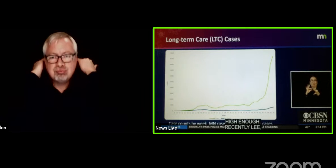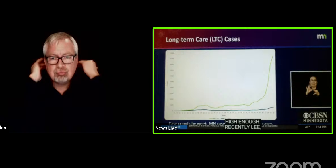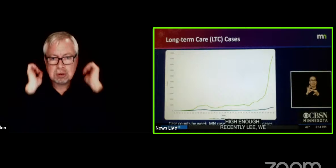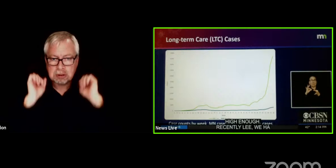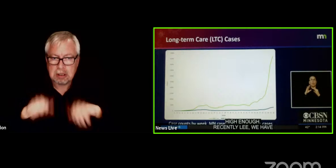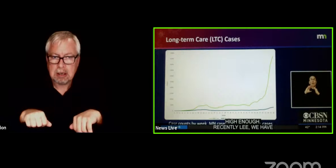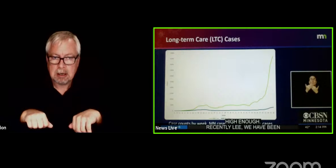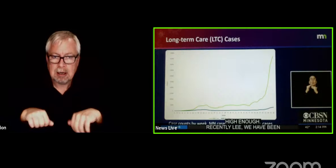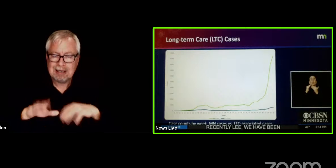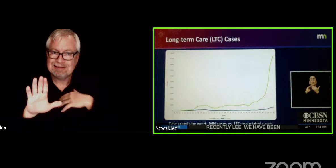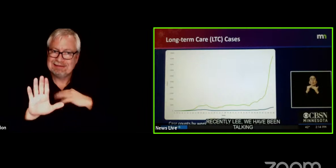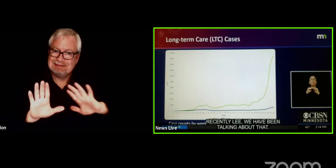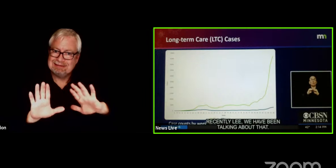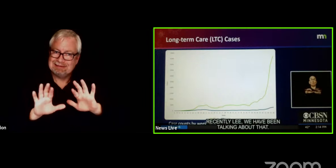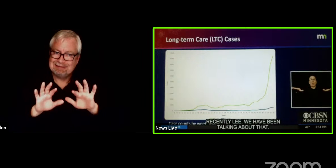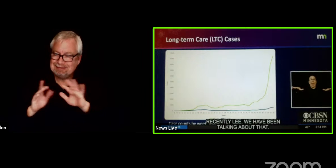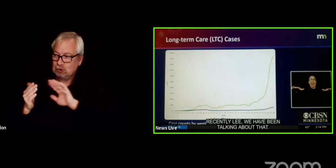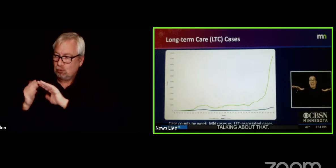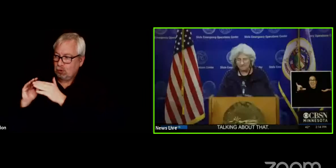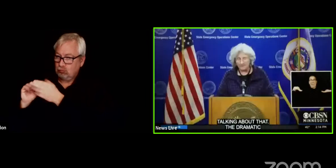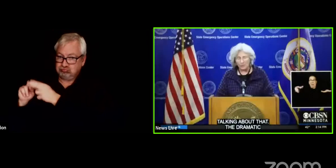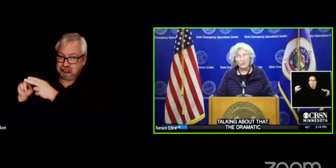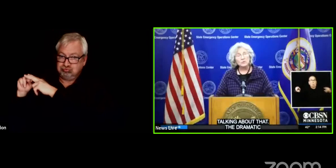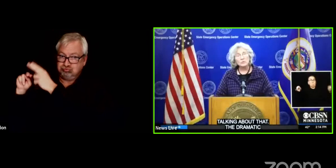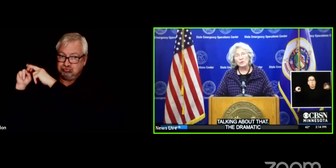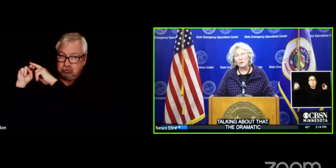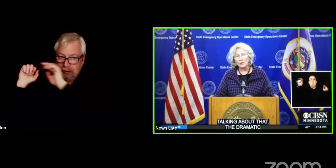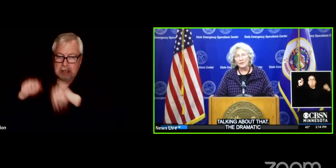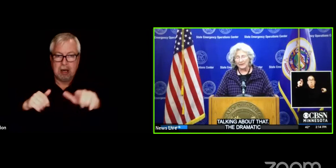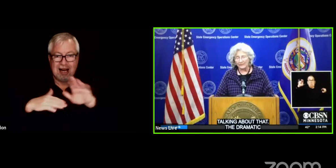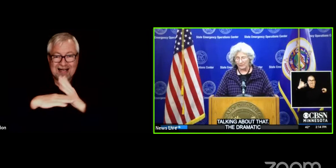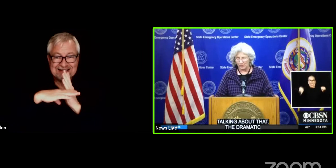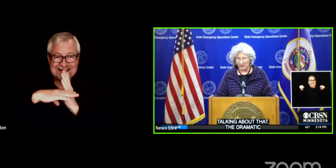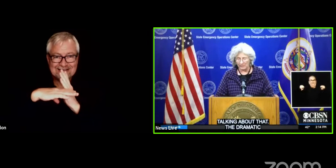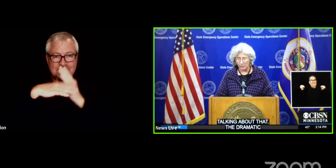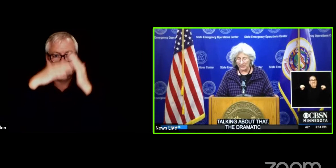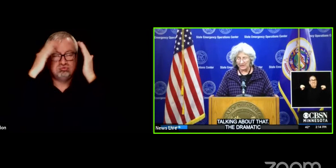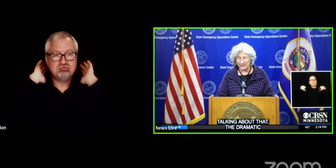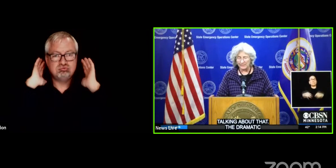MEN FOR OUR LONG-TERM CARE FACILITIES. WE KNEW THAT ALL THE EFFORT PUT INTO KEEPING